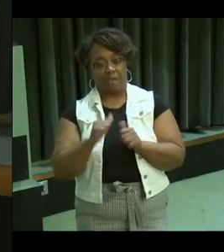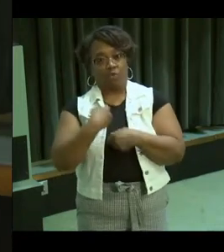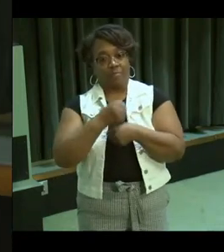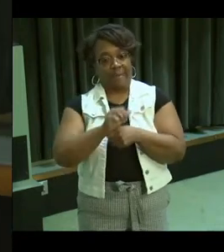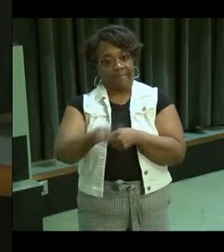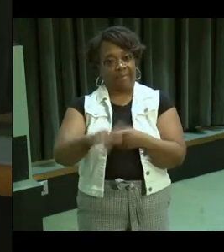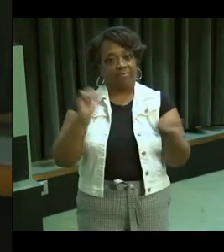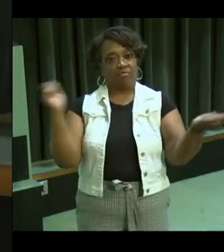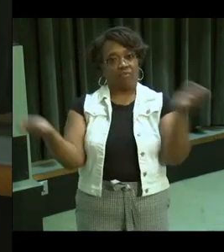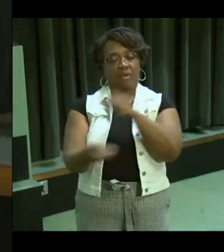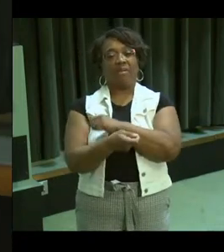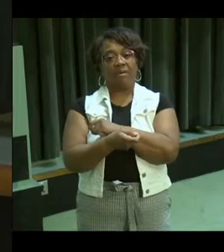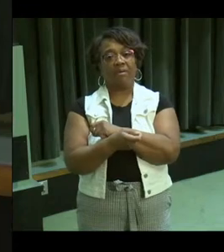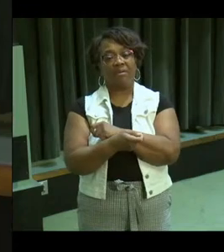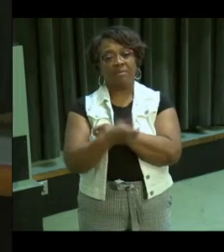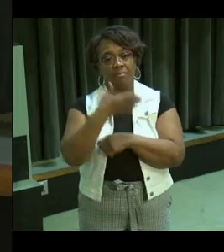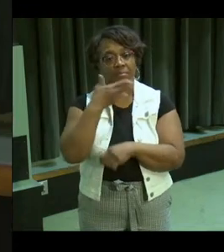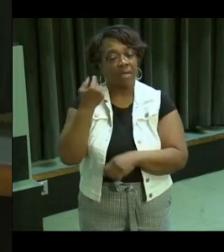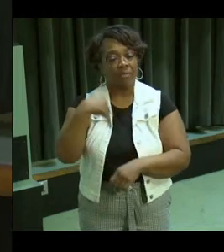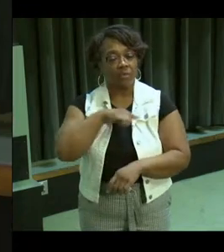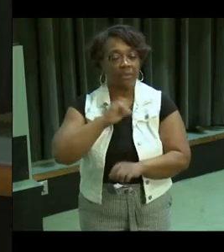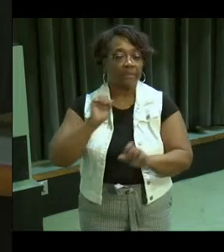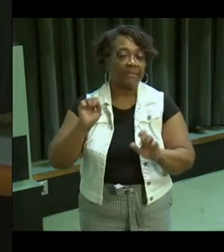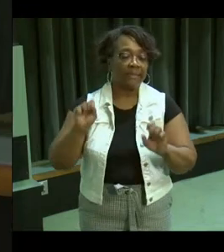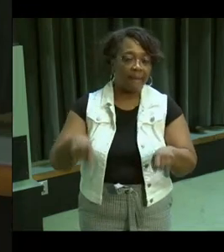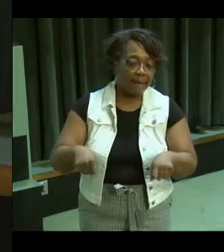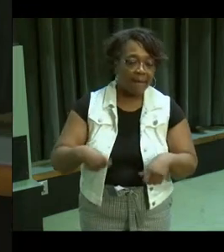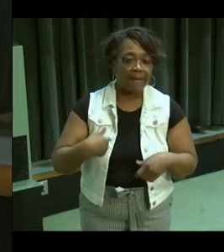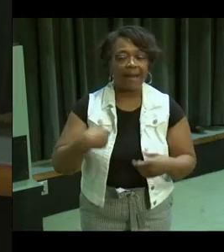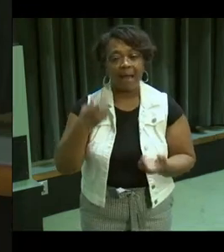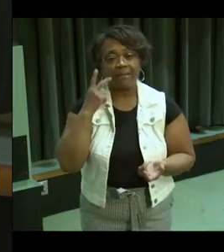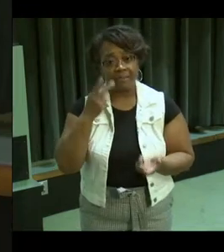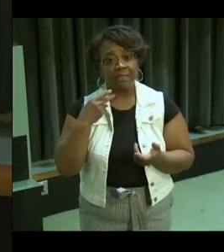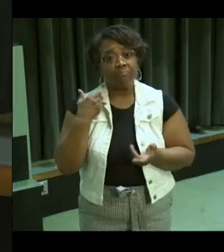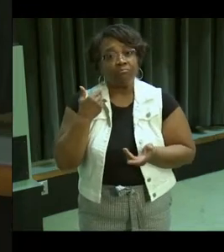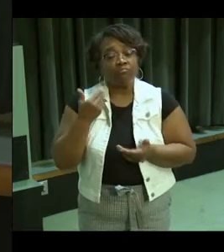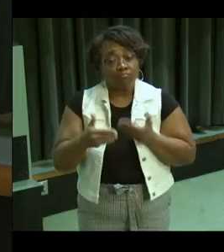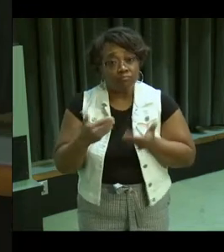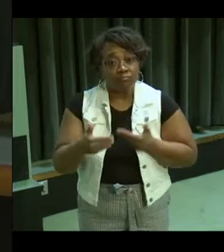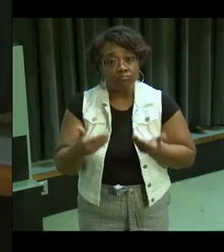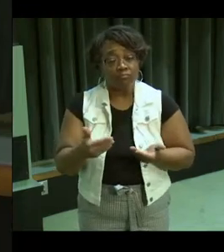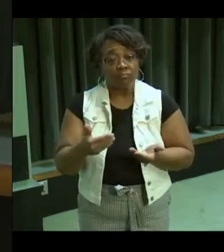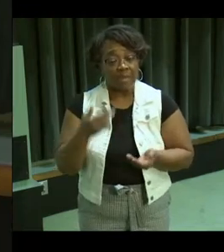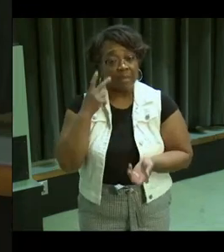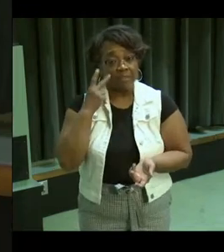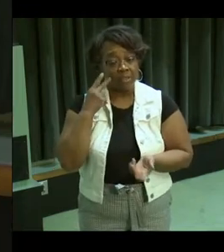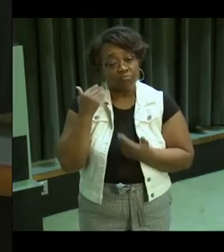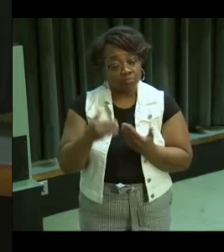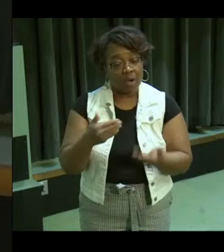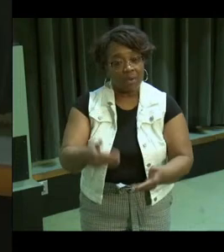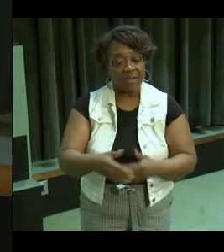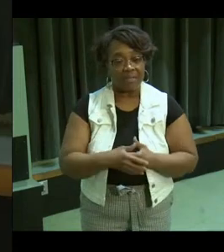that change. As best we can.